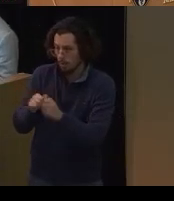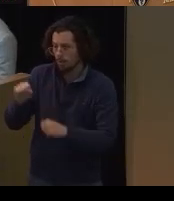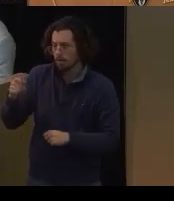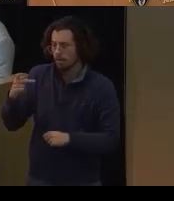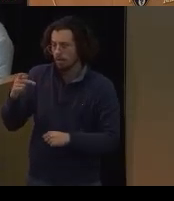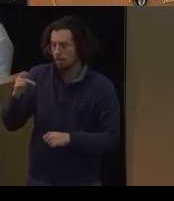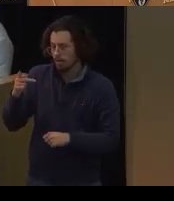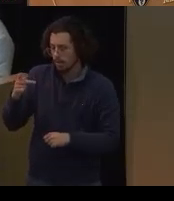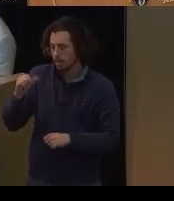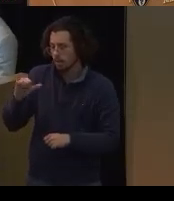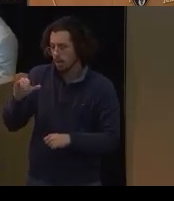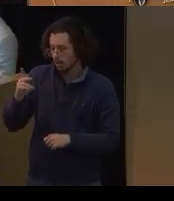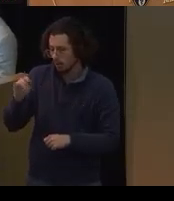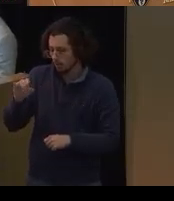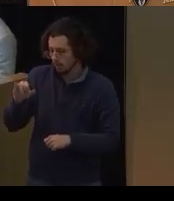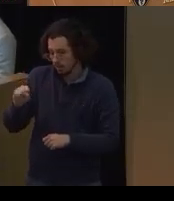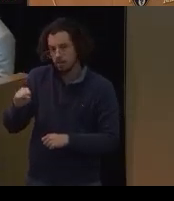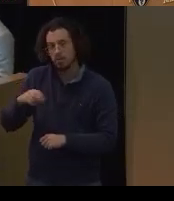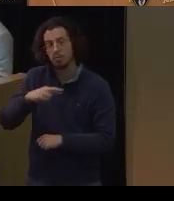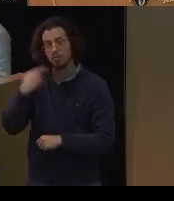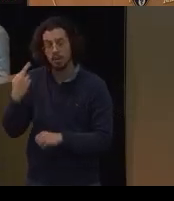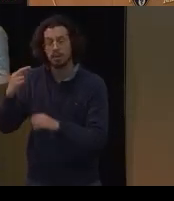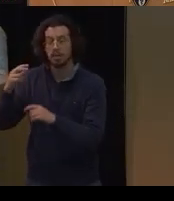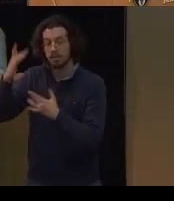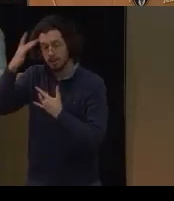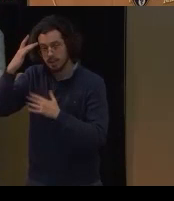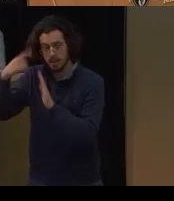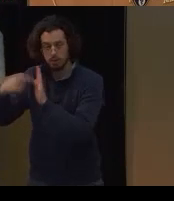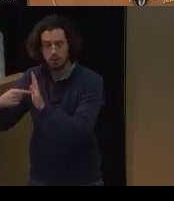be doing this by recruiting people at Steve's new intercept Clinic which is the only psychosis